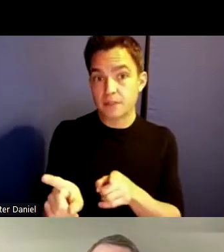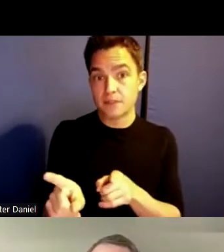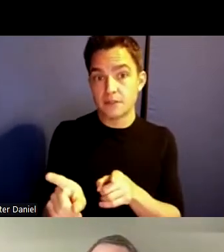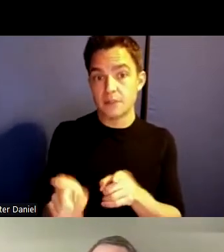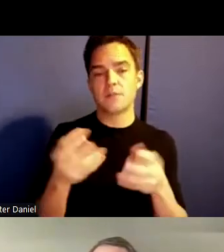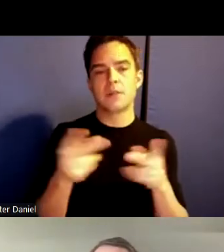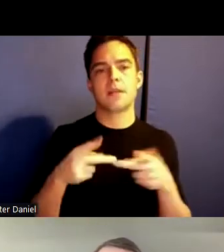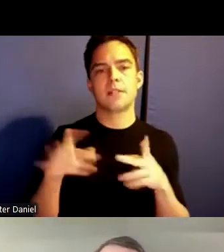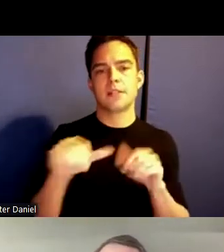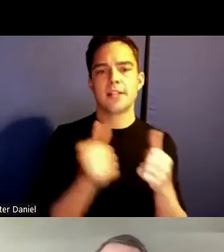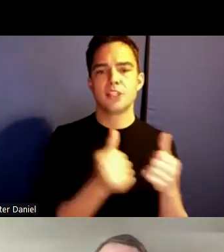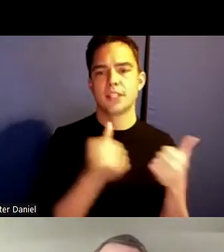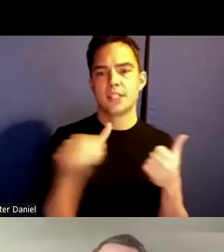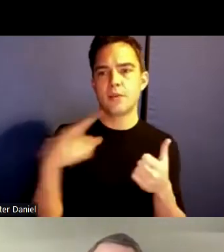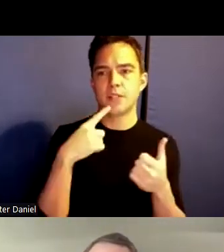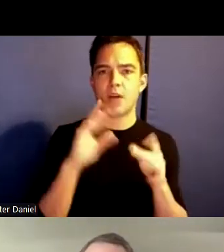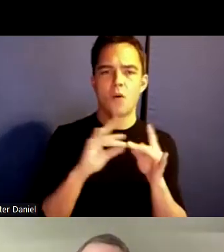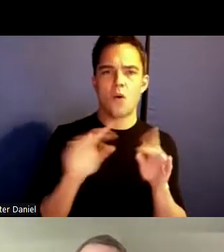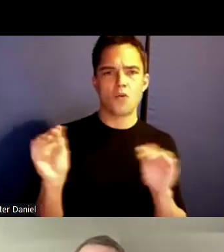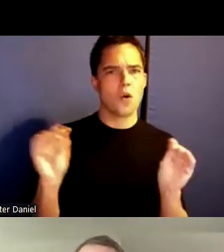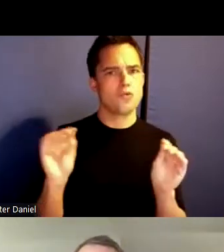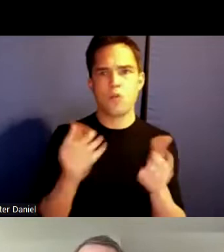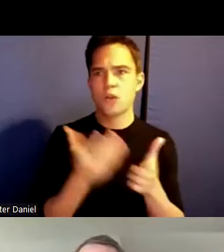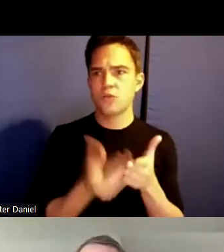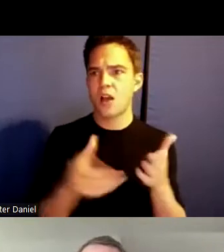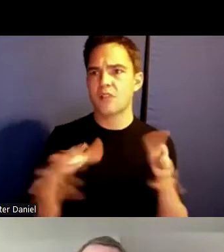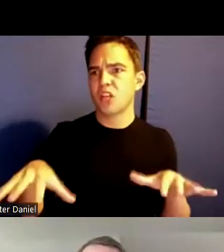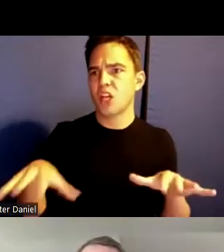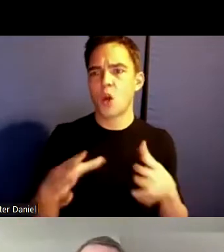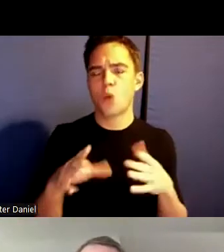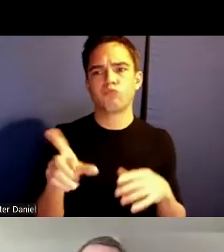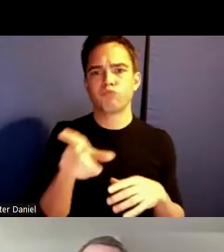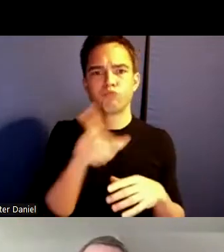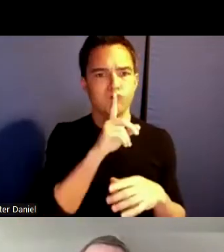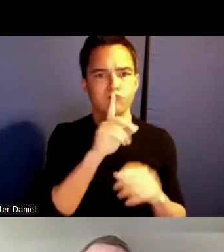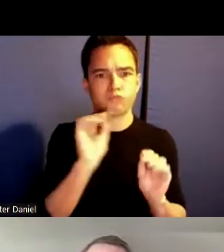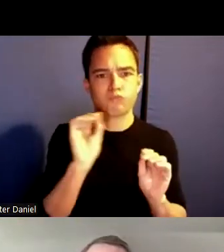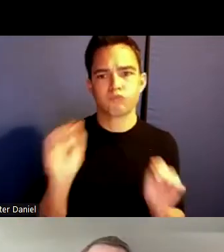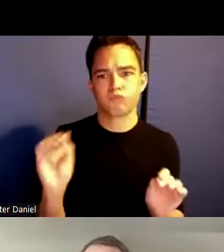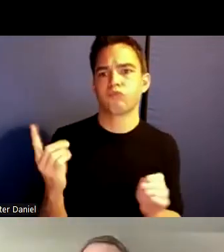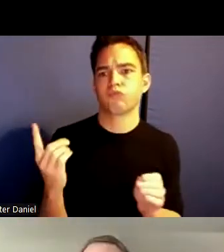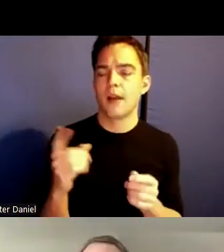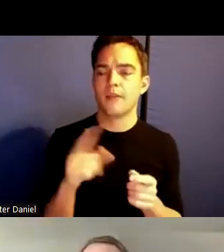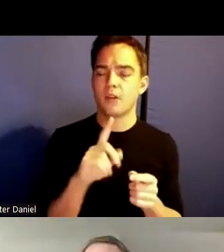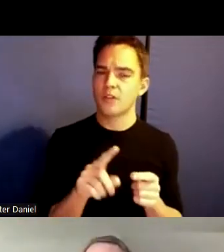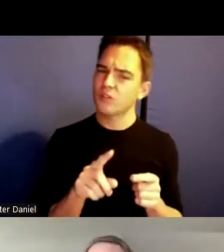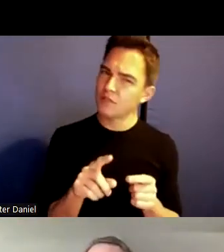and agencies would say, No, nobody dies at our place, you know? And the question would be where, where does that happen?